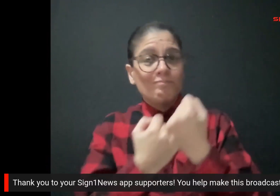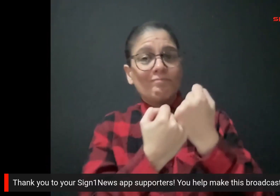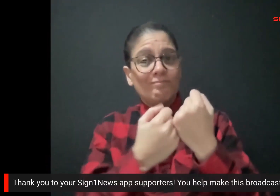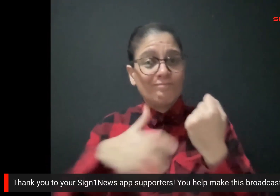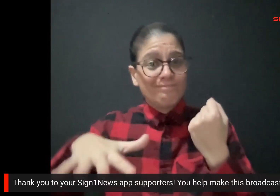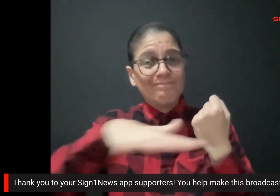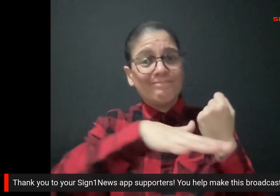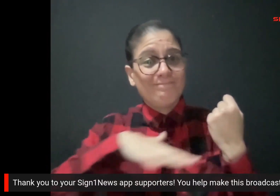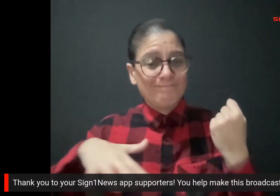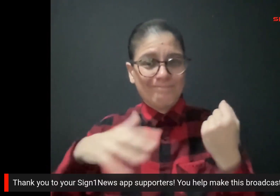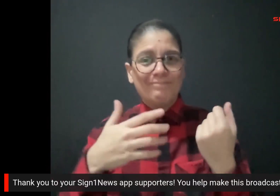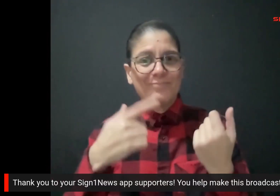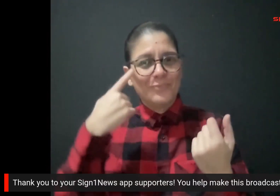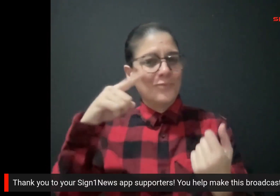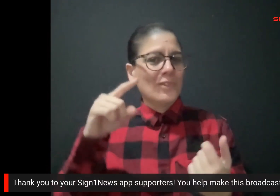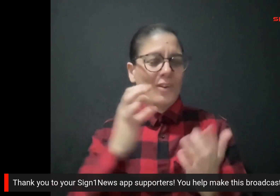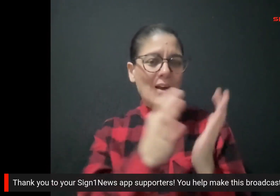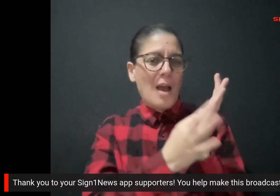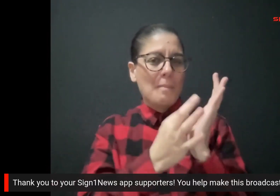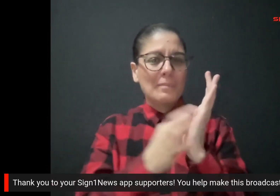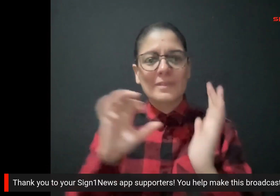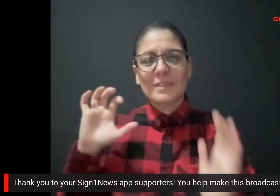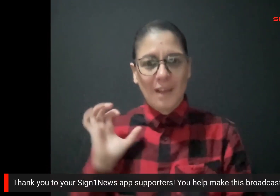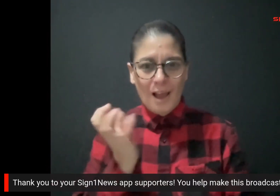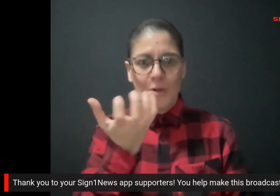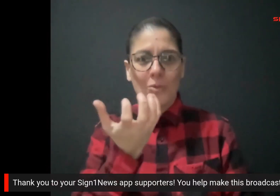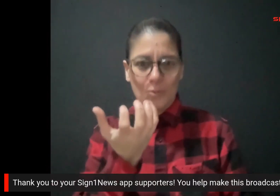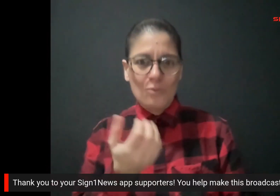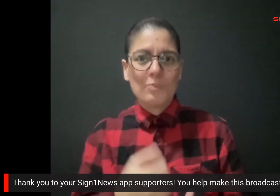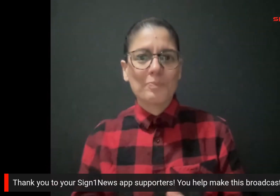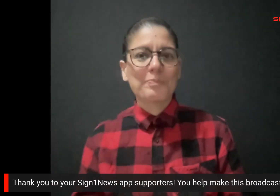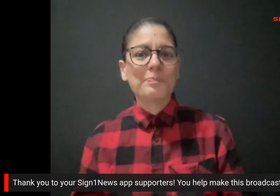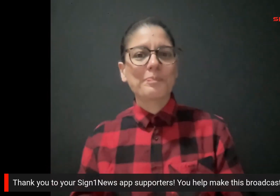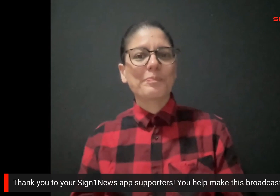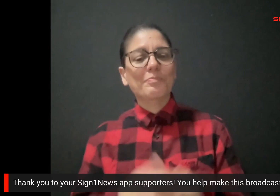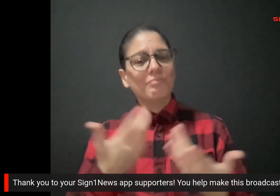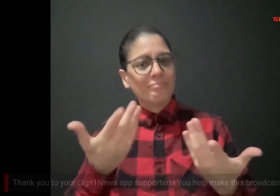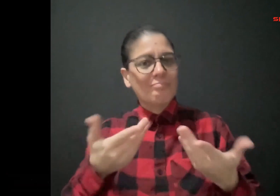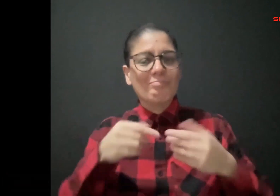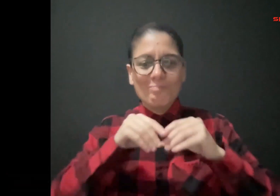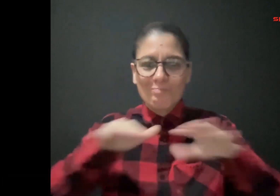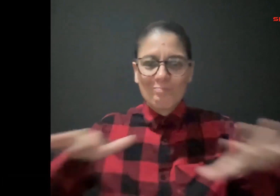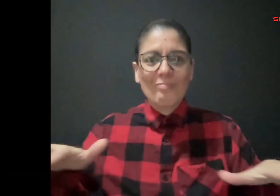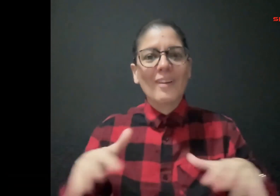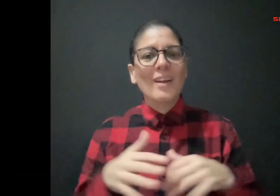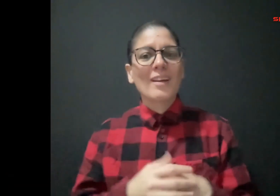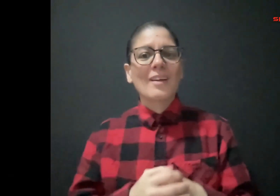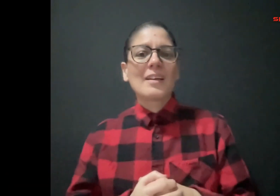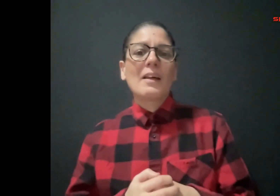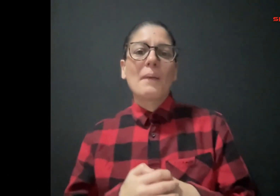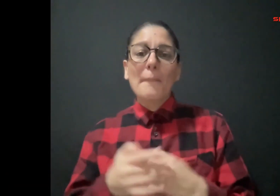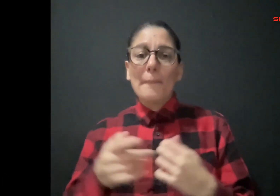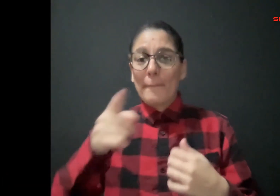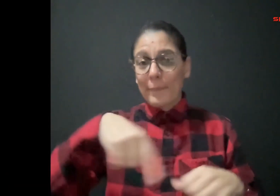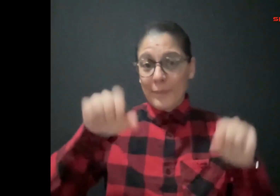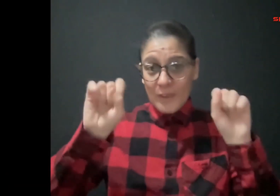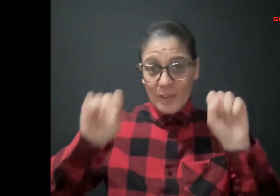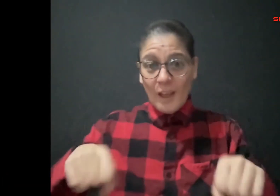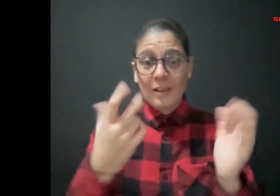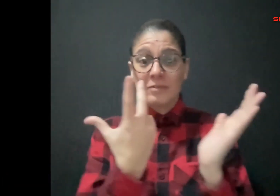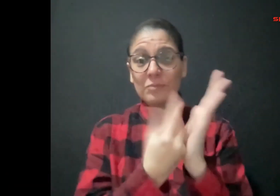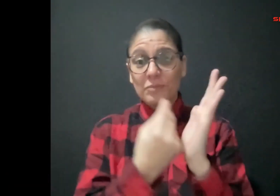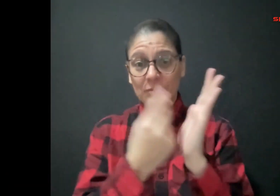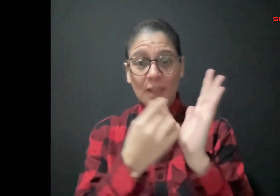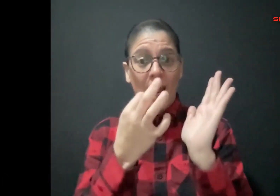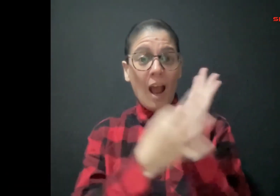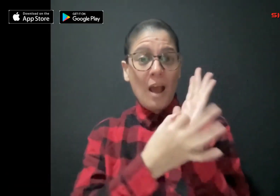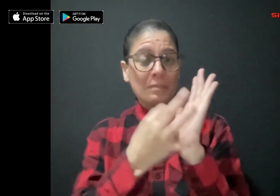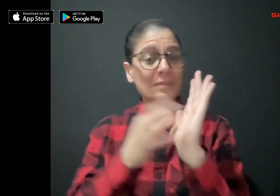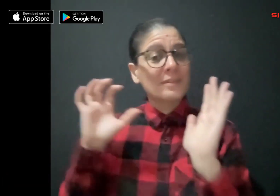big thank you to our Sign1News app supporters you help make this broadcast happen you can